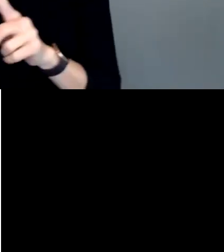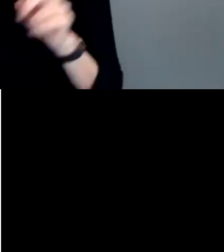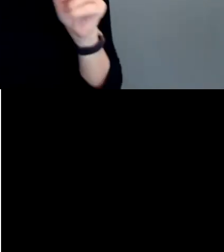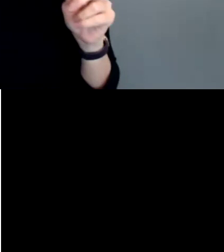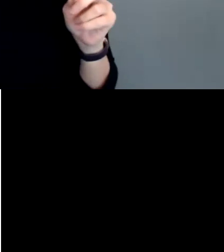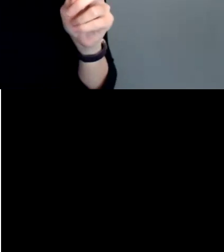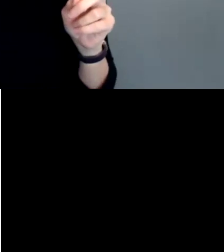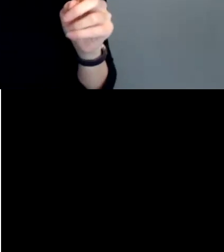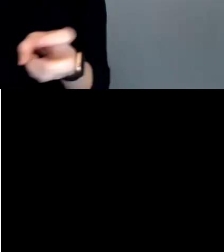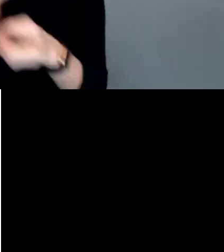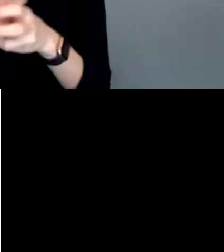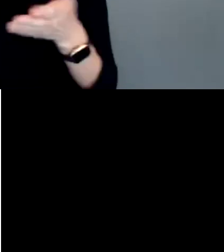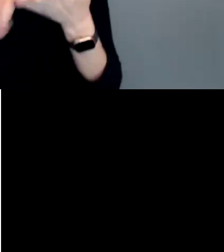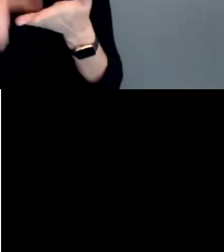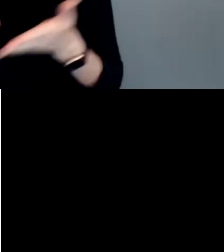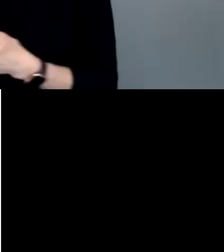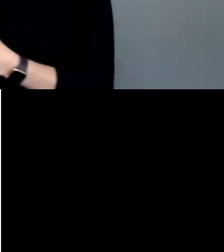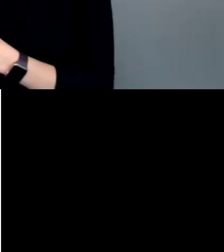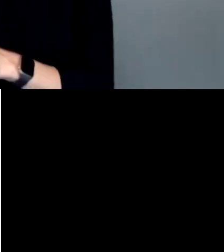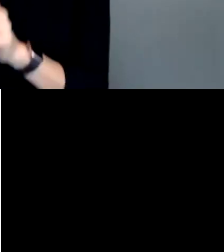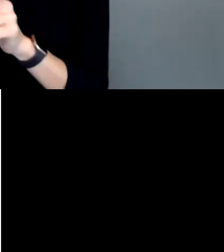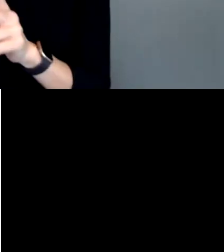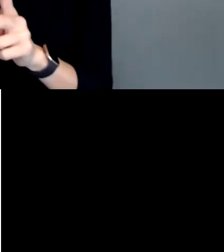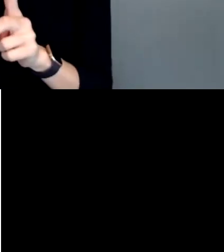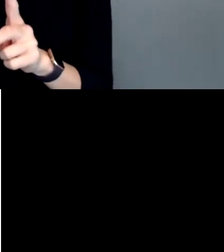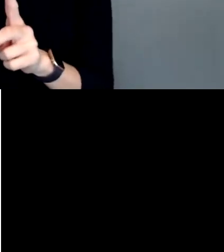to do research on neurodiversity because everyone is still kind